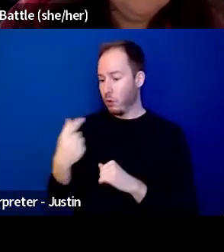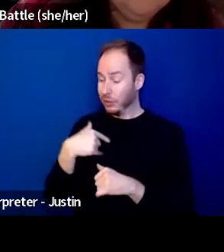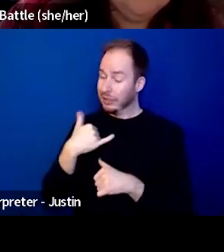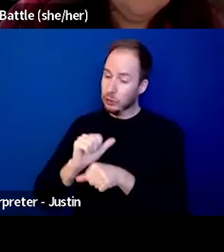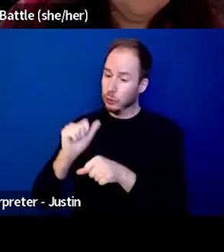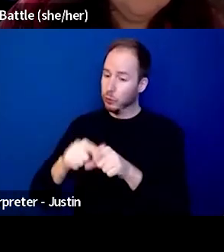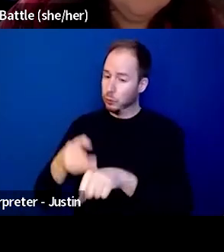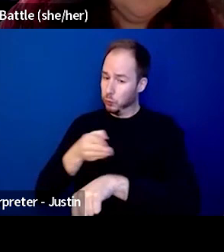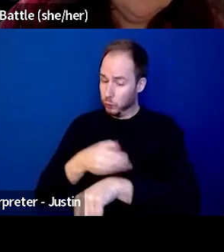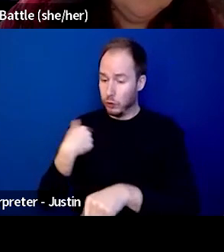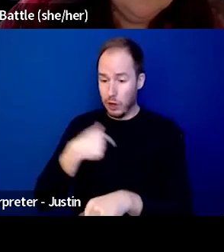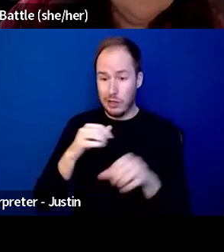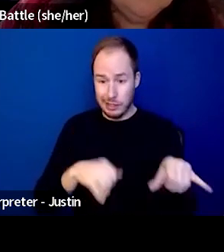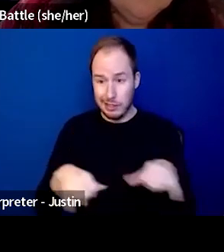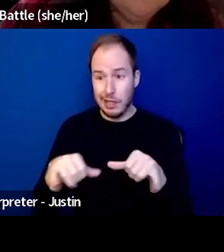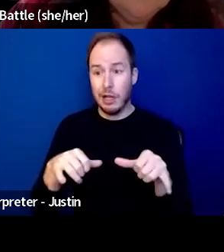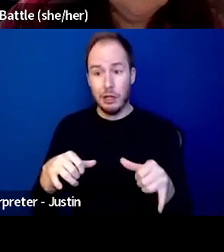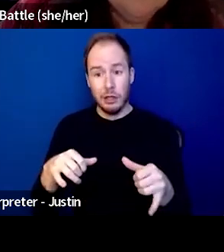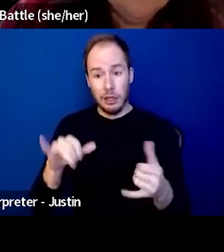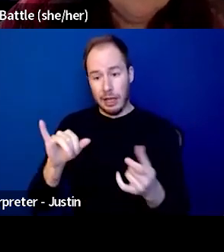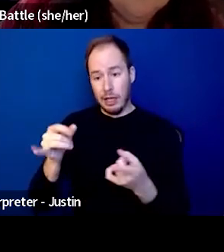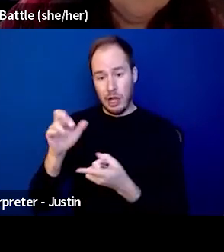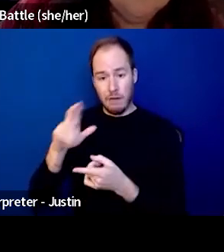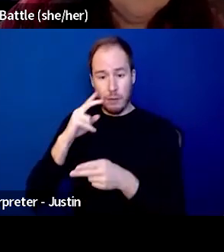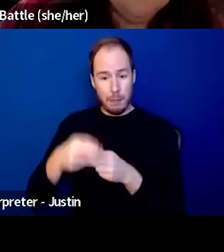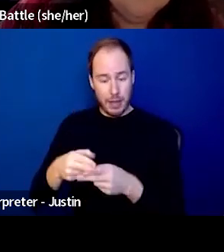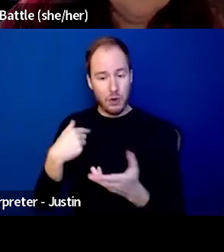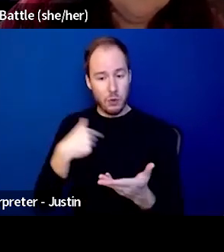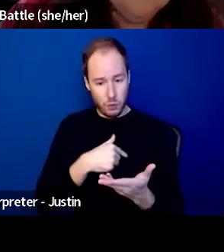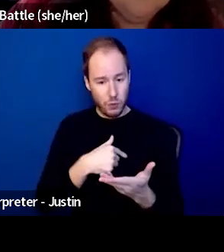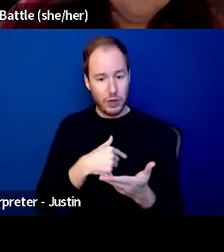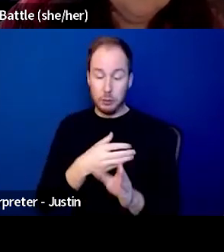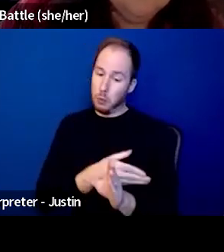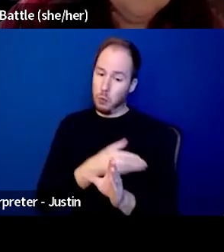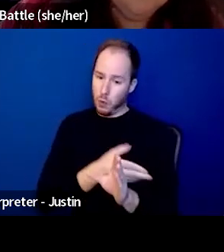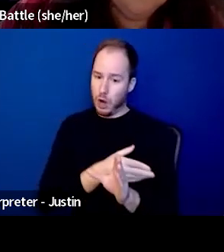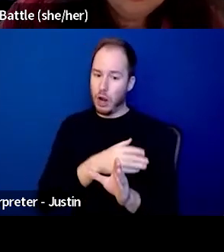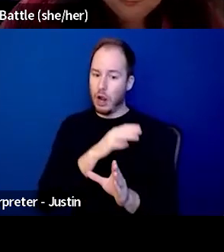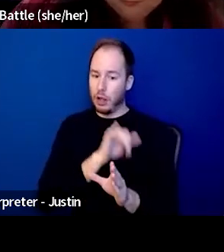I think our standards for, as Jennifer mentioned, you know, prior to the Lifeline